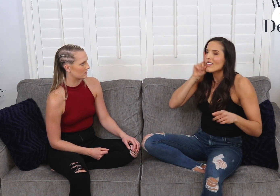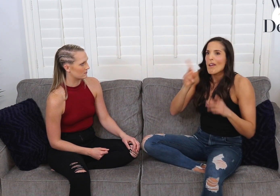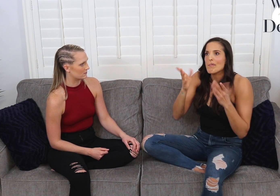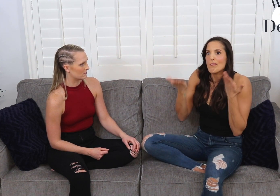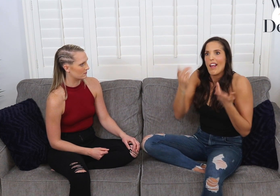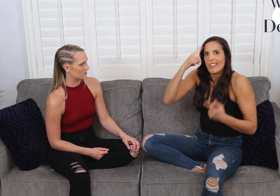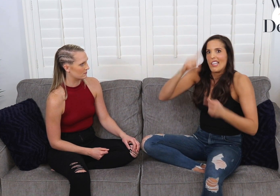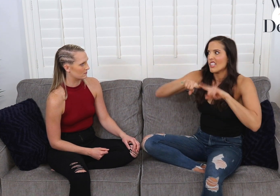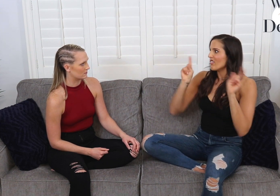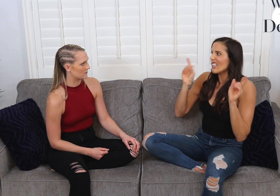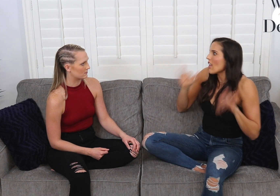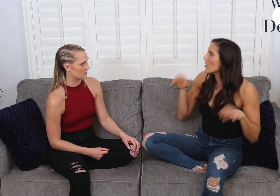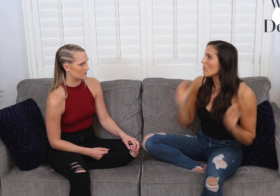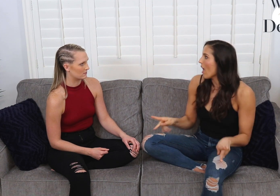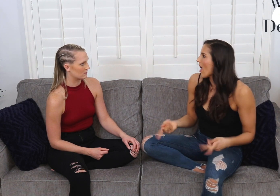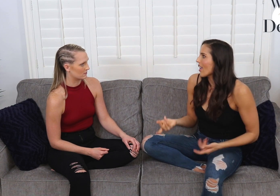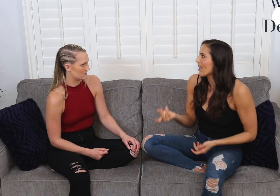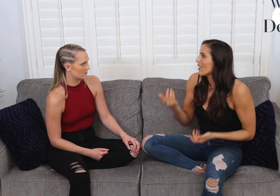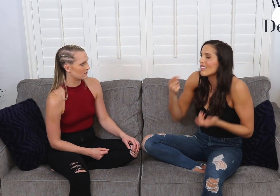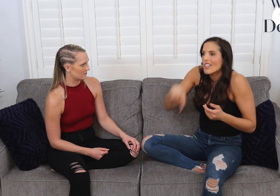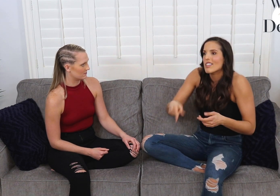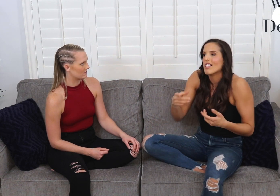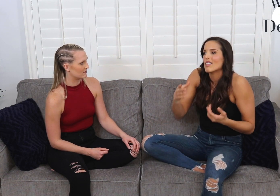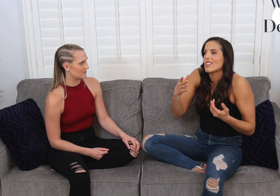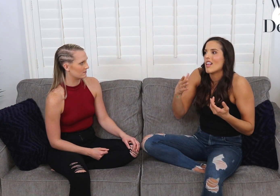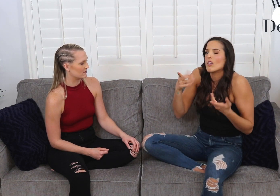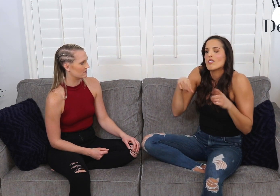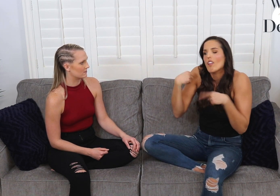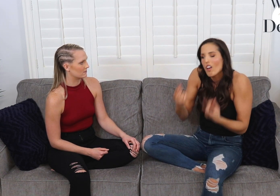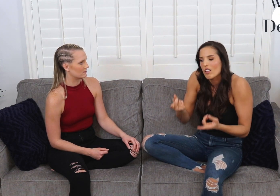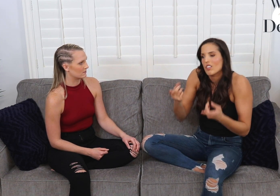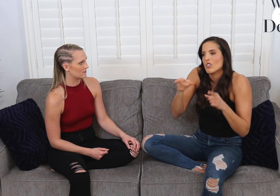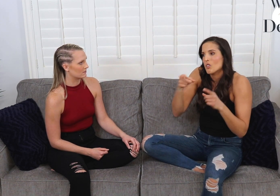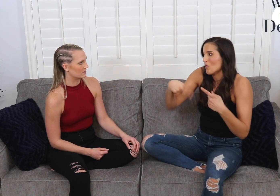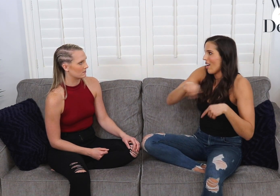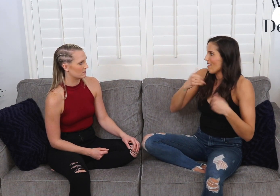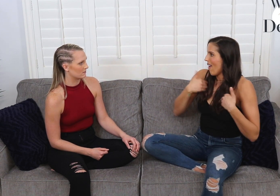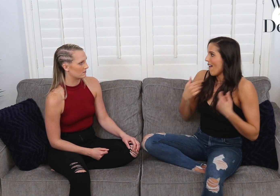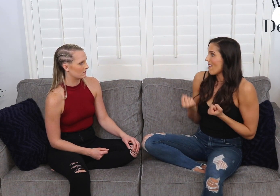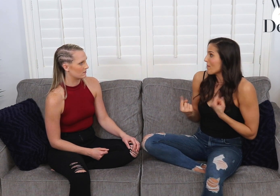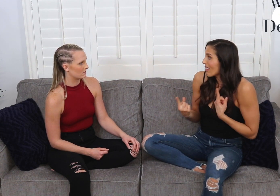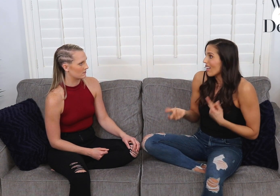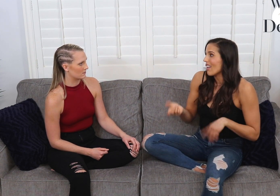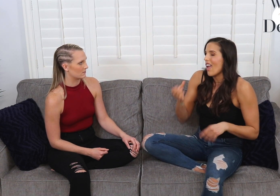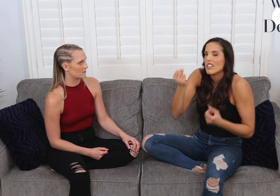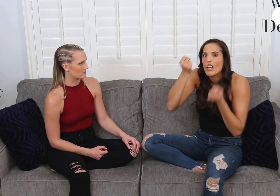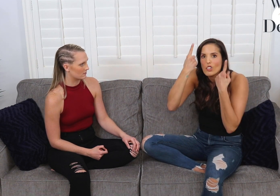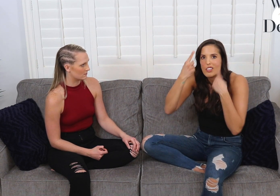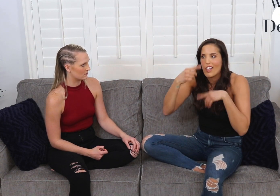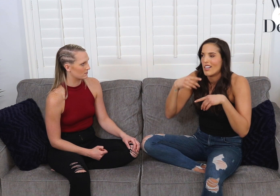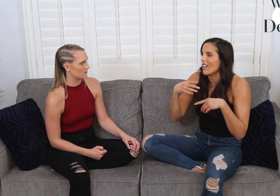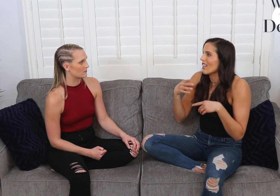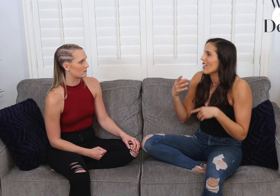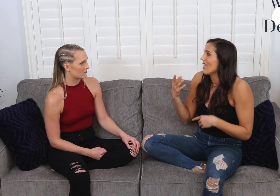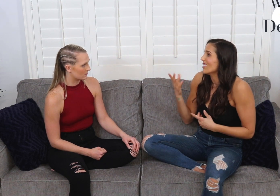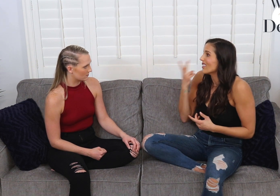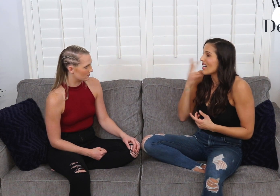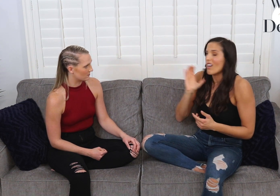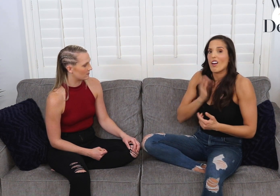But that's okay! as long as we all have, empathy and understanding